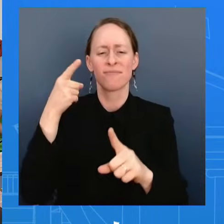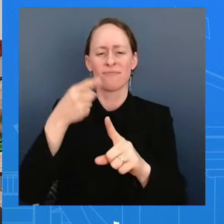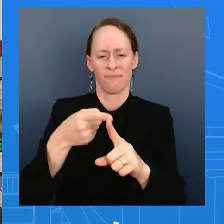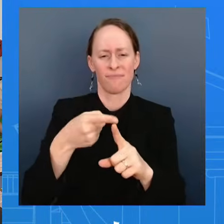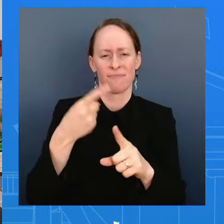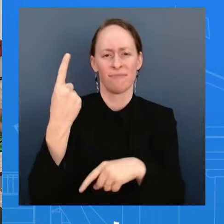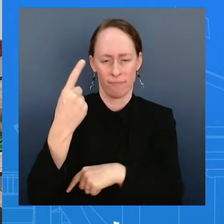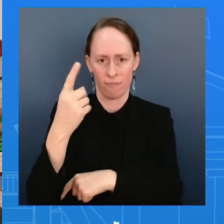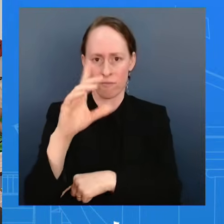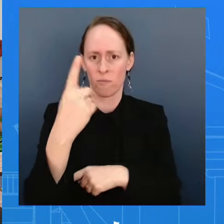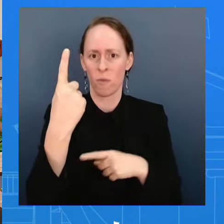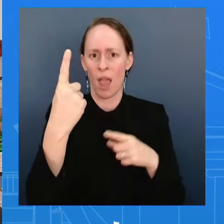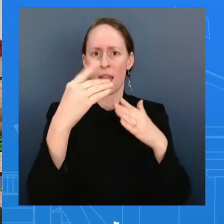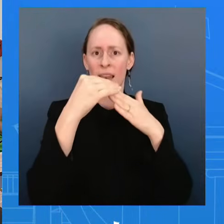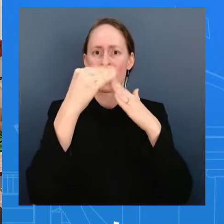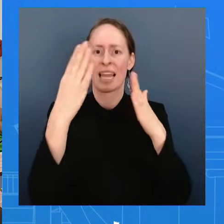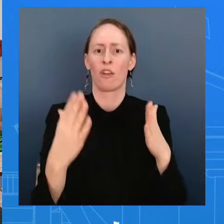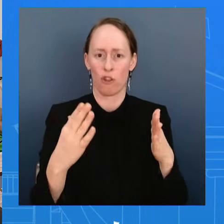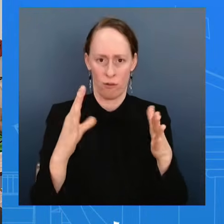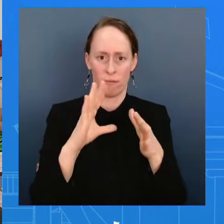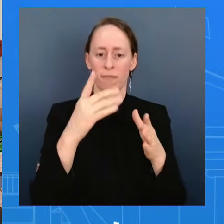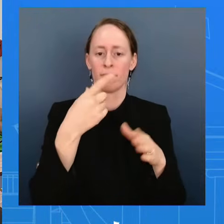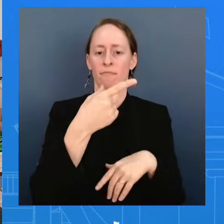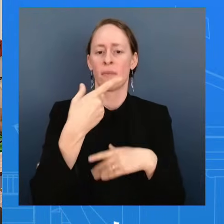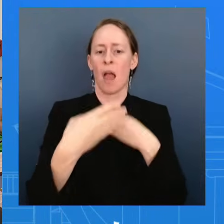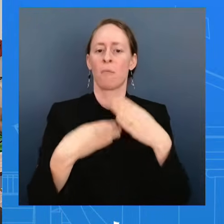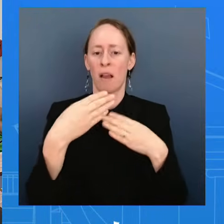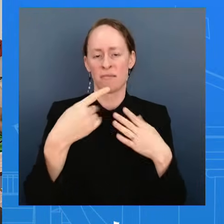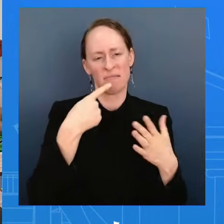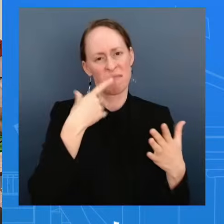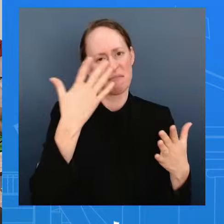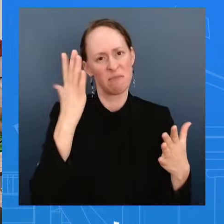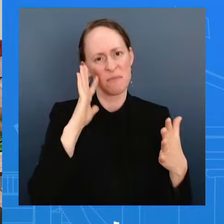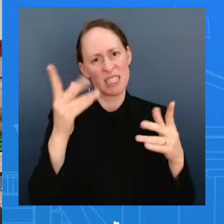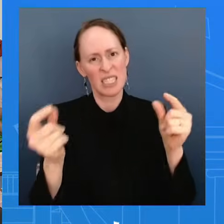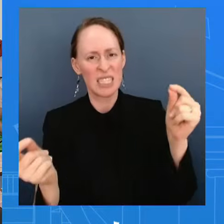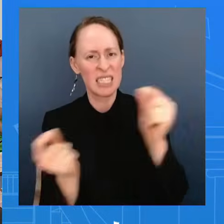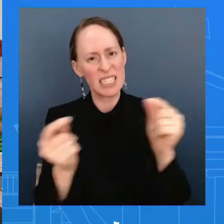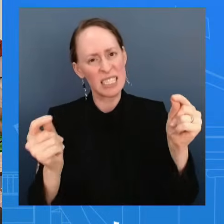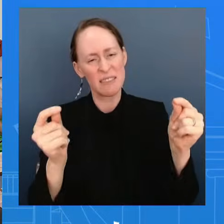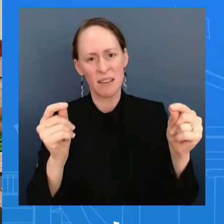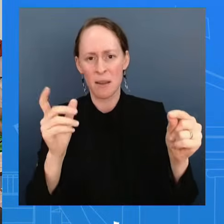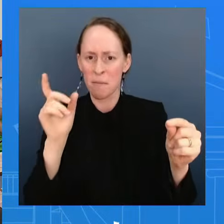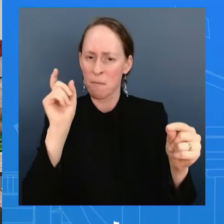As it relates to the Fed, that is -- they are independent. The president is very -- has always been very serious